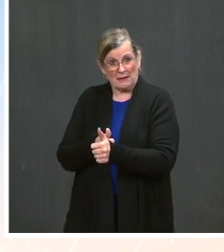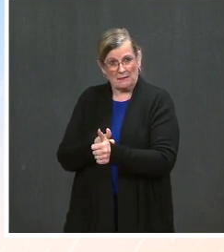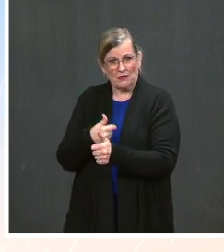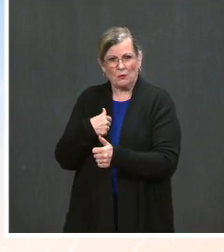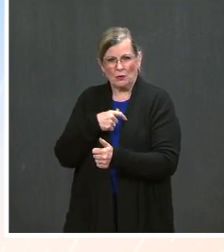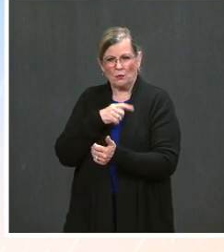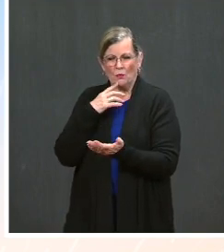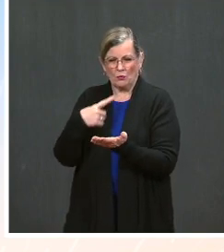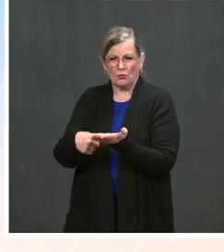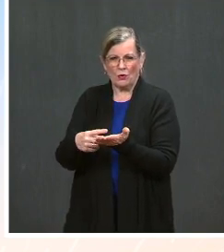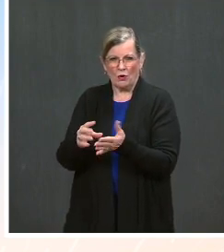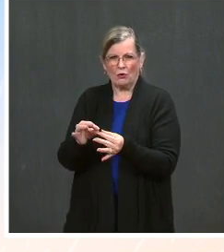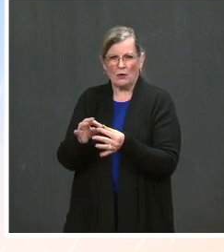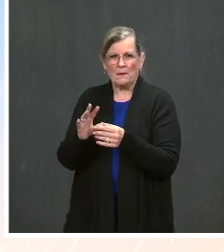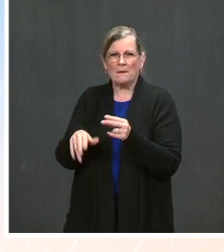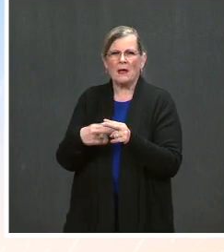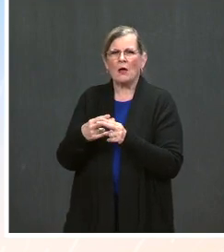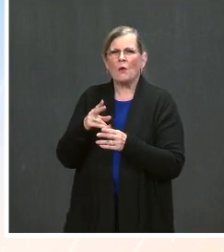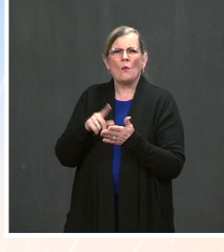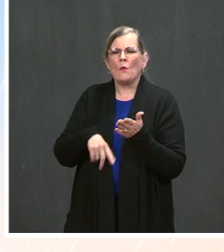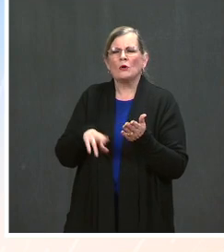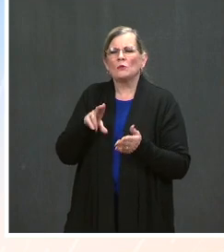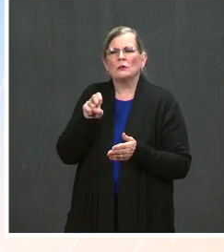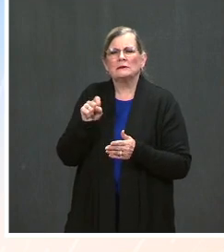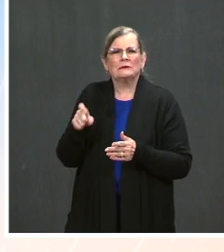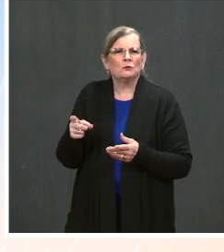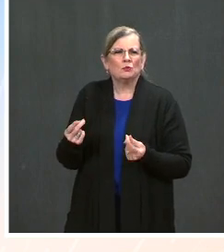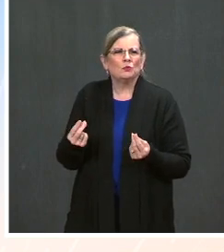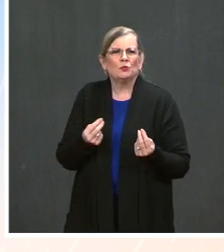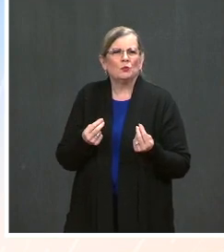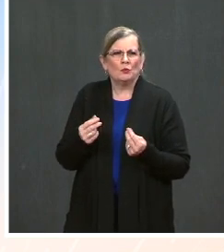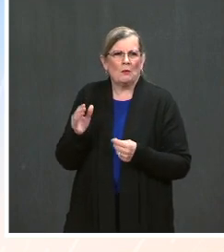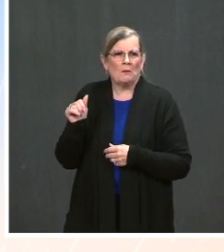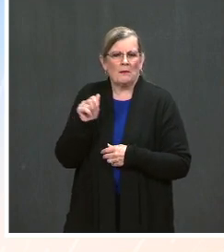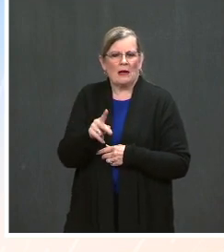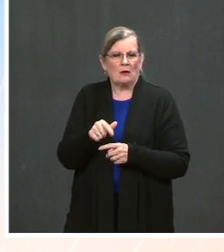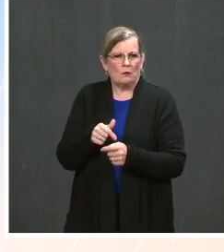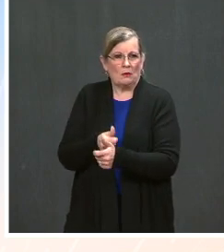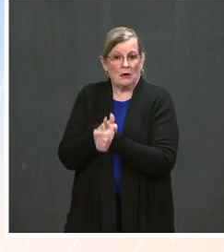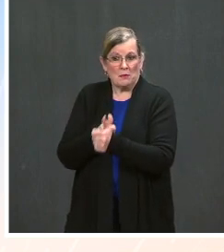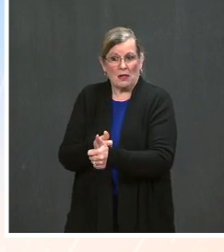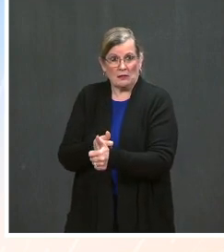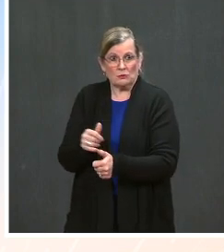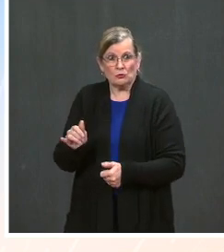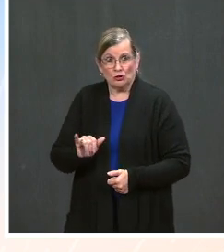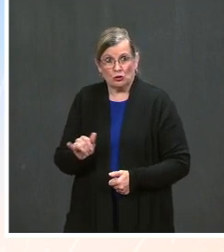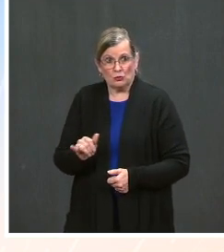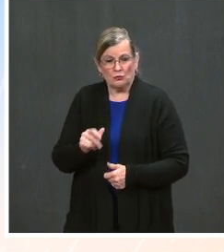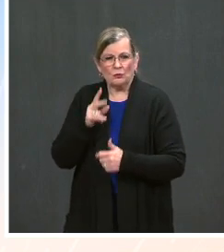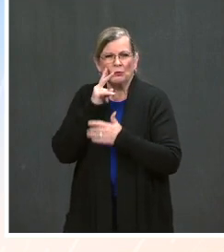would need to take in order to return to compliance as well. We don't anticipate presently that there will be direct